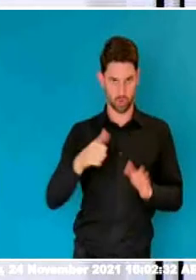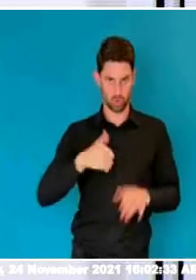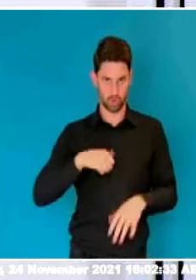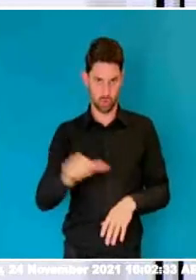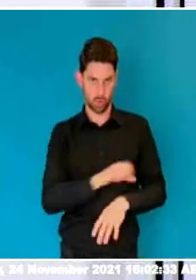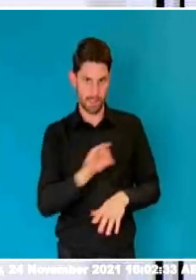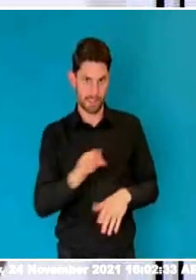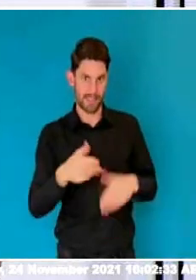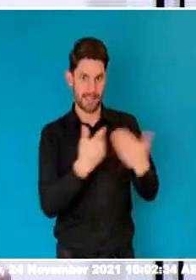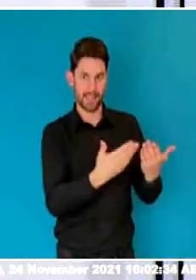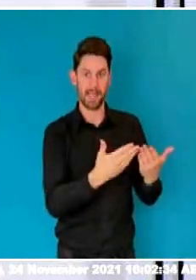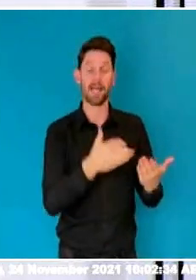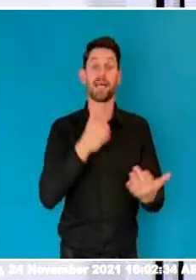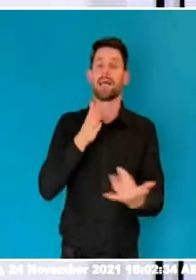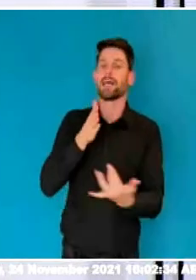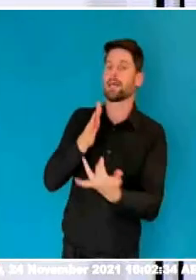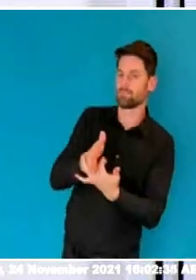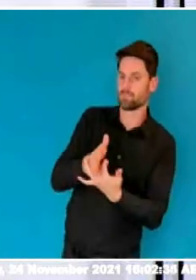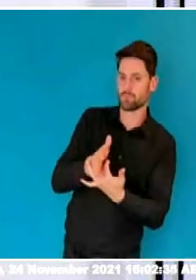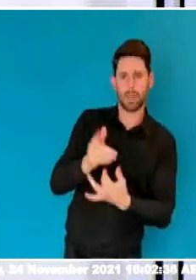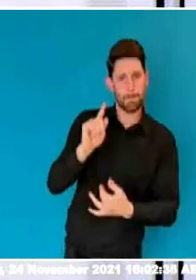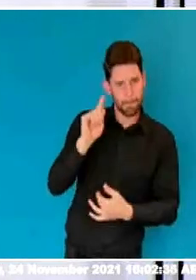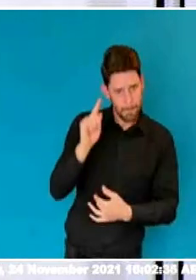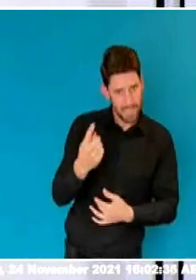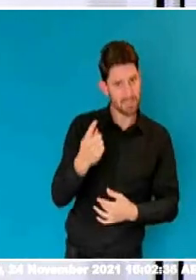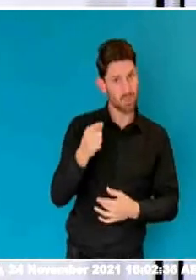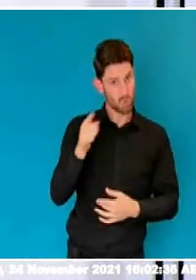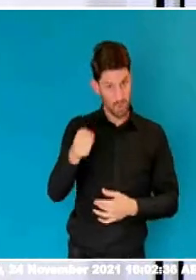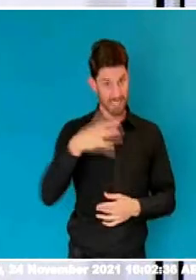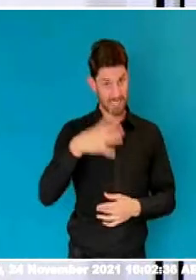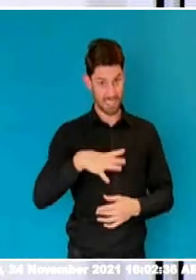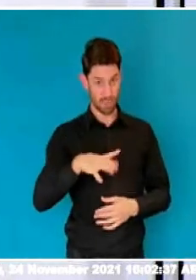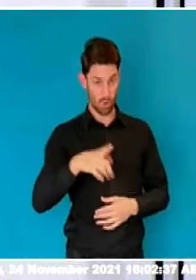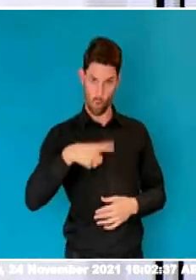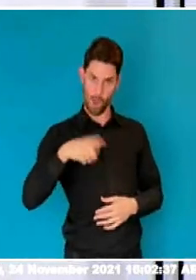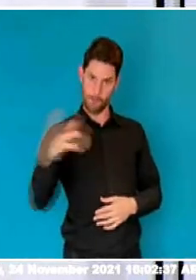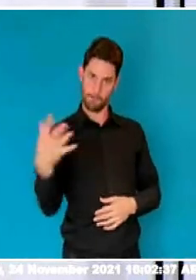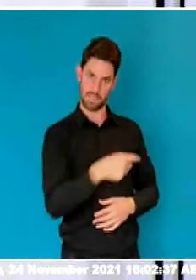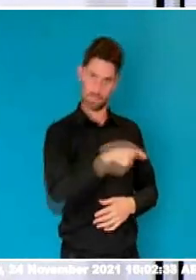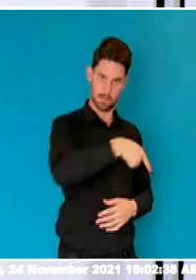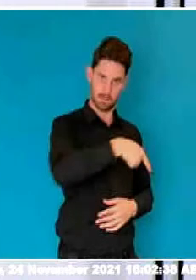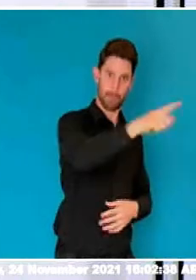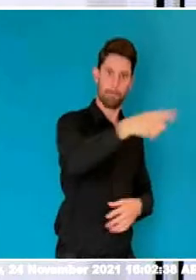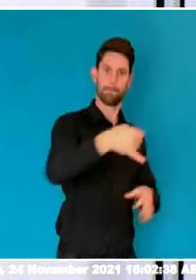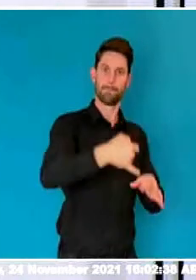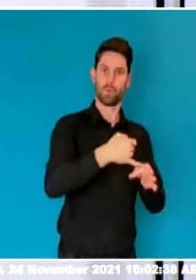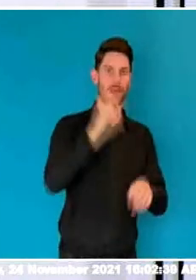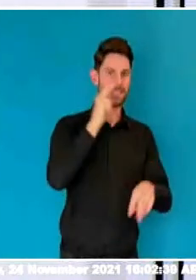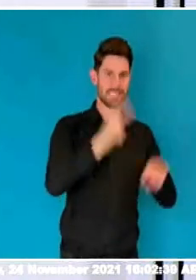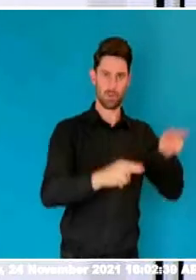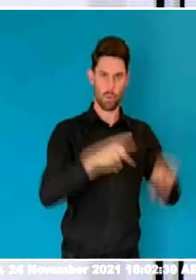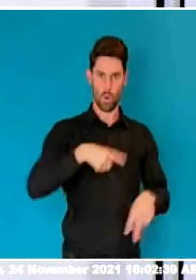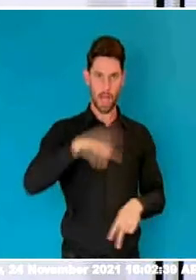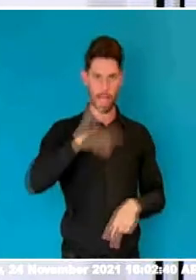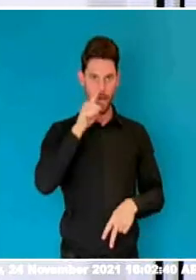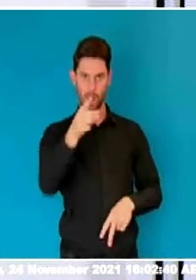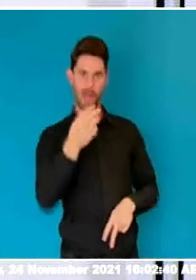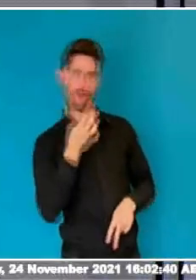Can't you ask them that? Do you need to send them to a medical assessment for that?